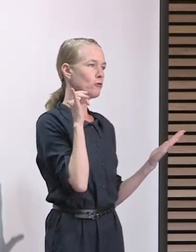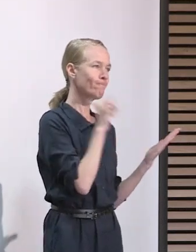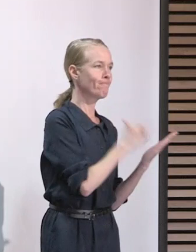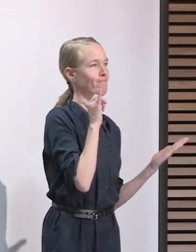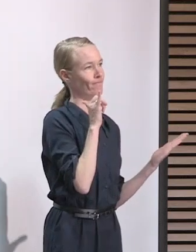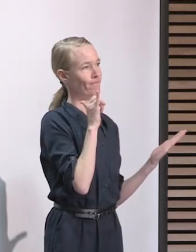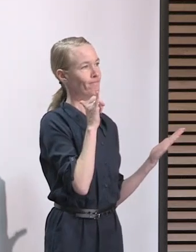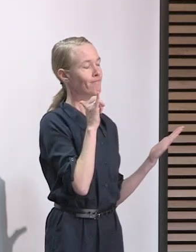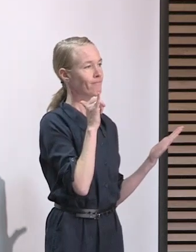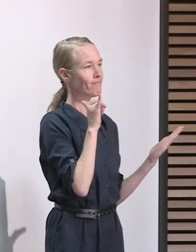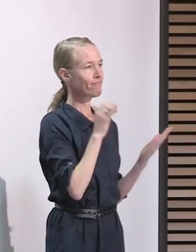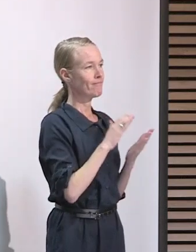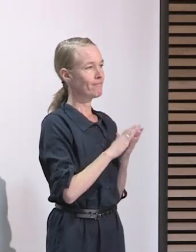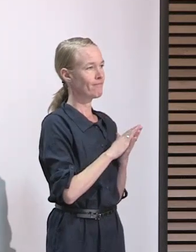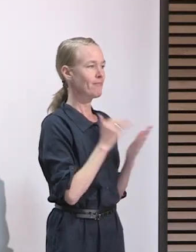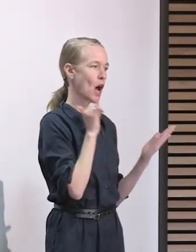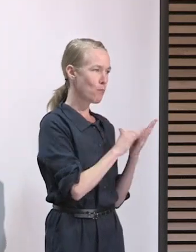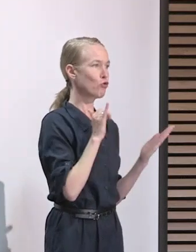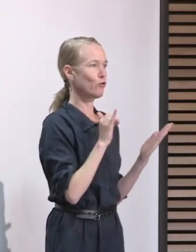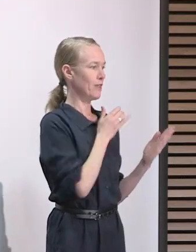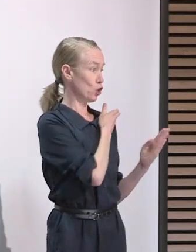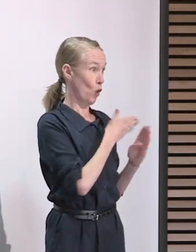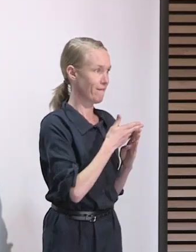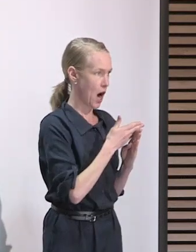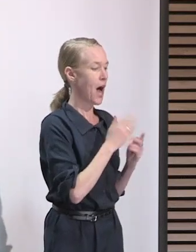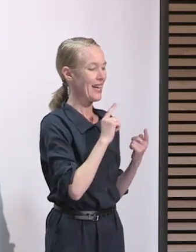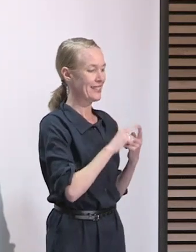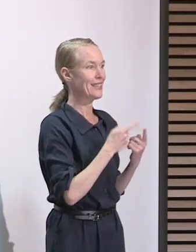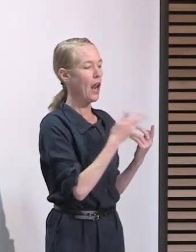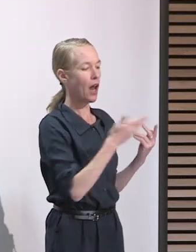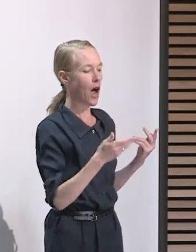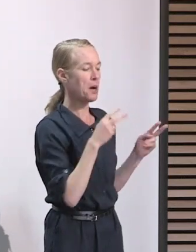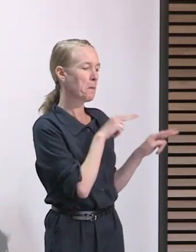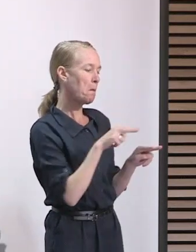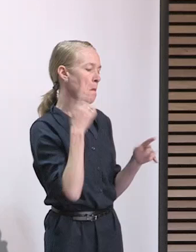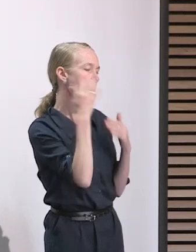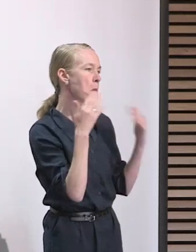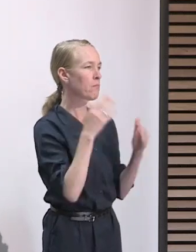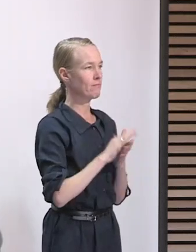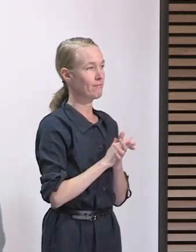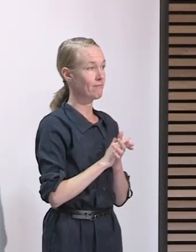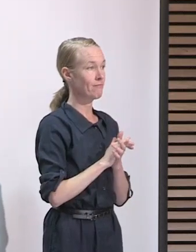requests for exemptions, have been acknowledged and to date